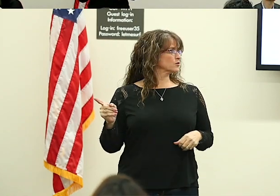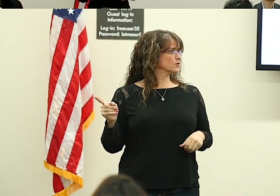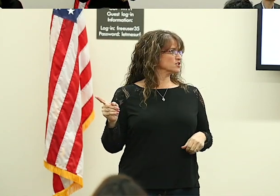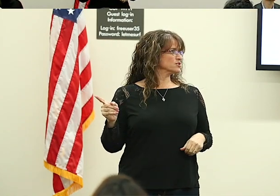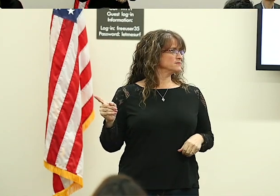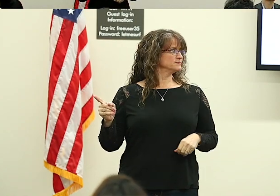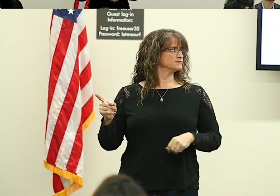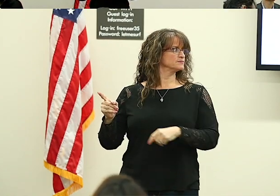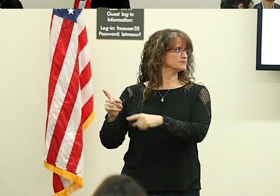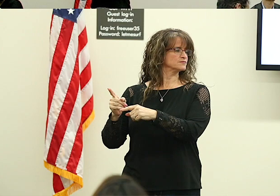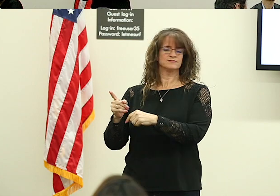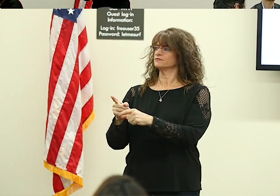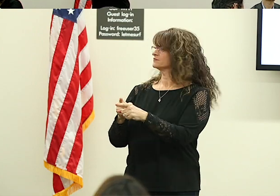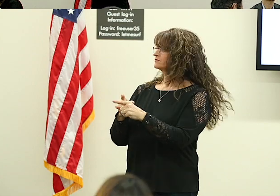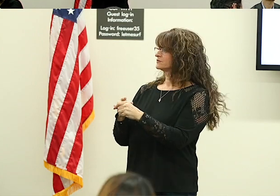And there was... Okay.